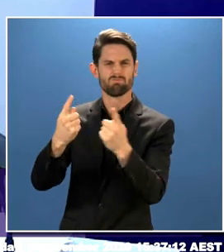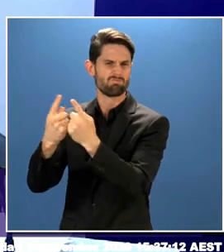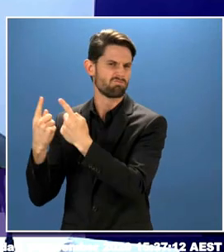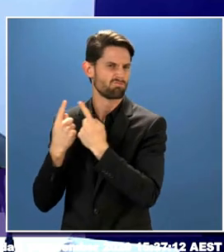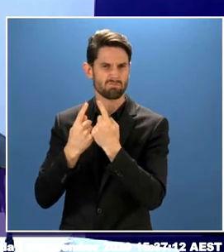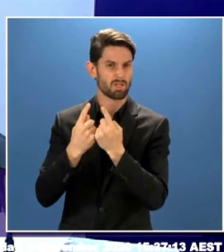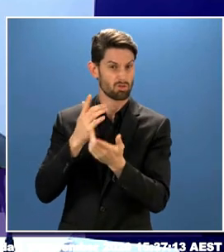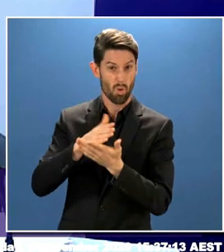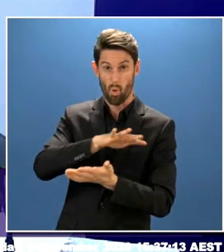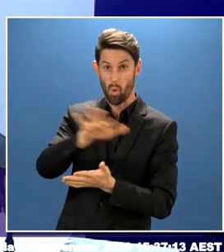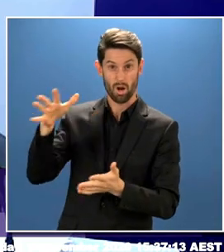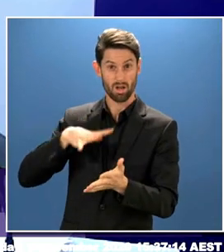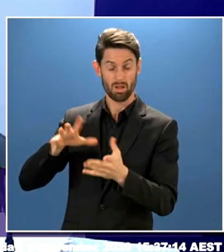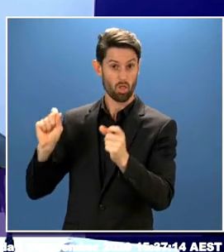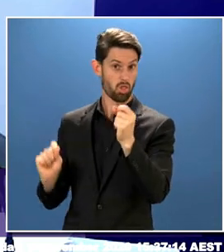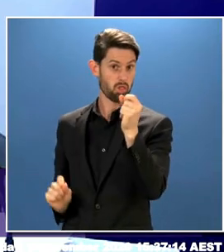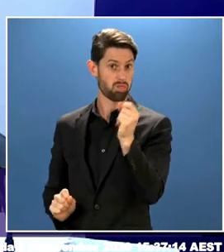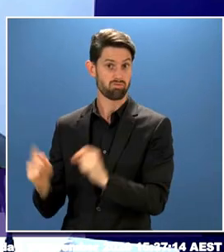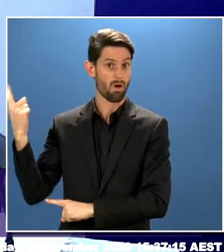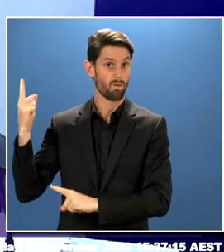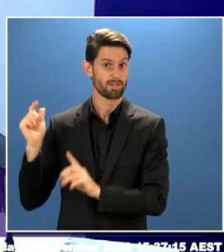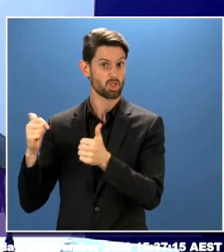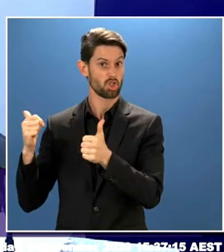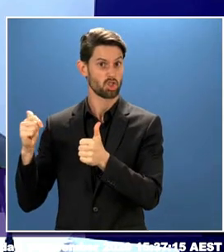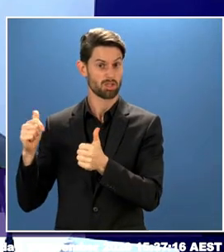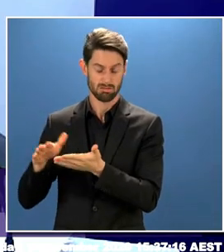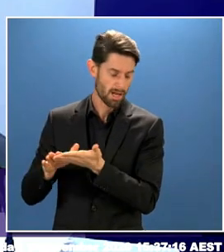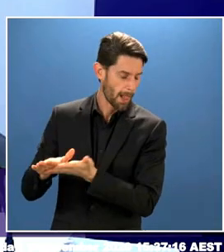it all has to be thrown out and start again. I mean, that's where it leads to isn't it?